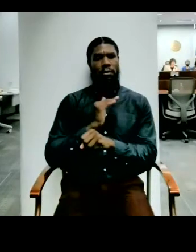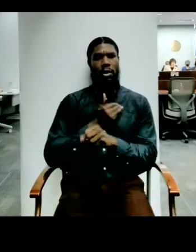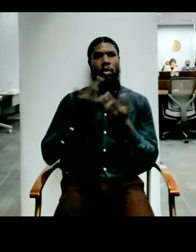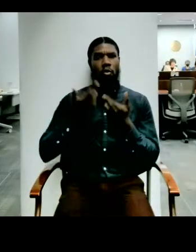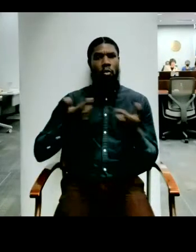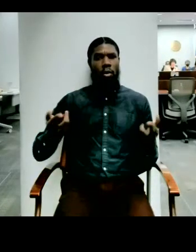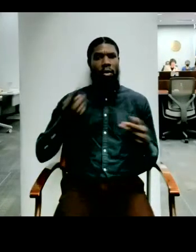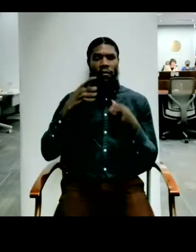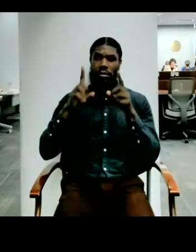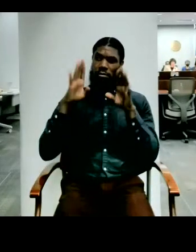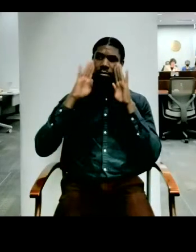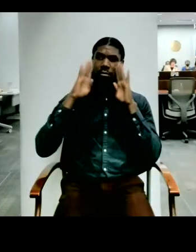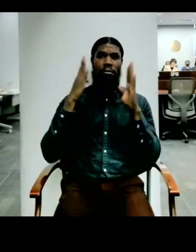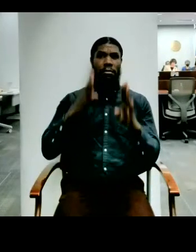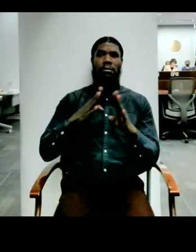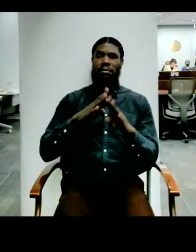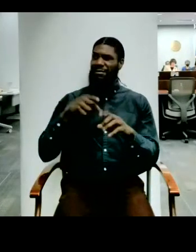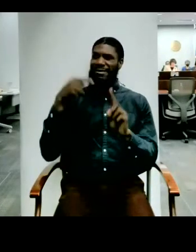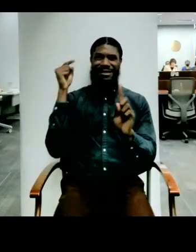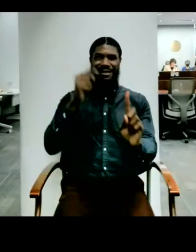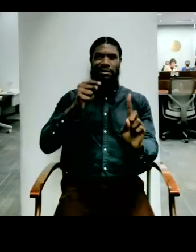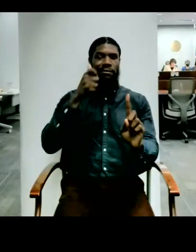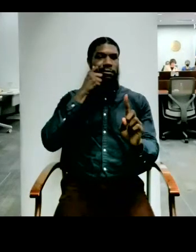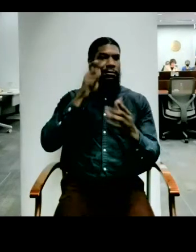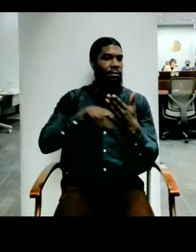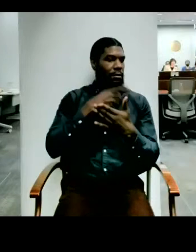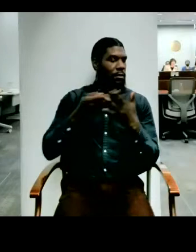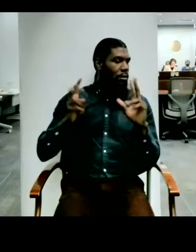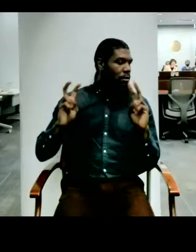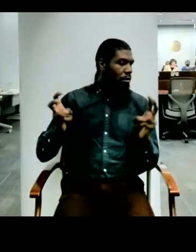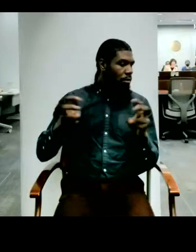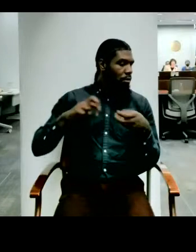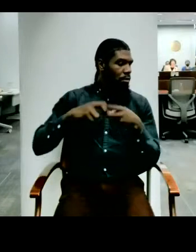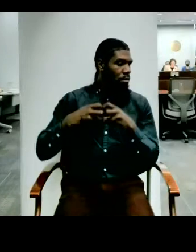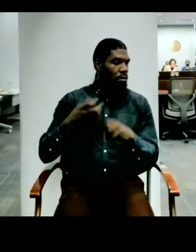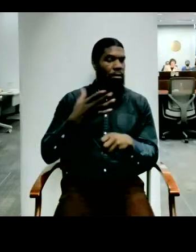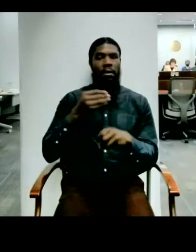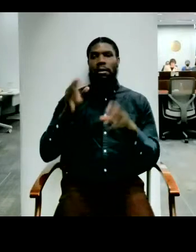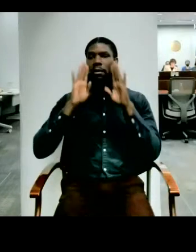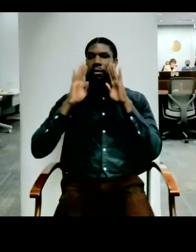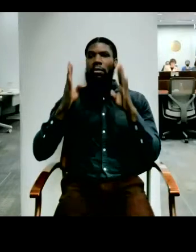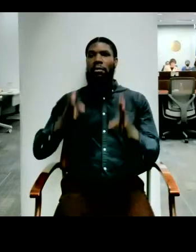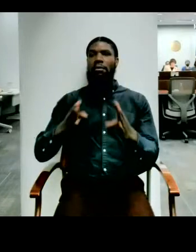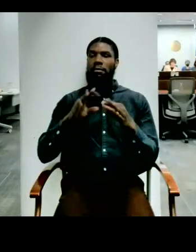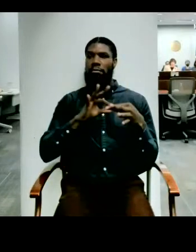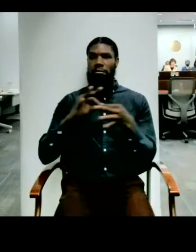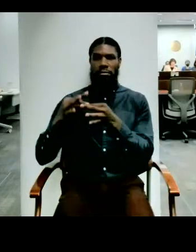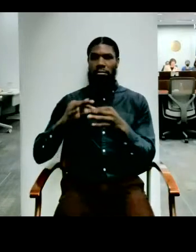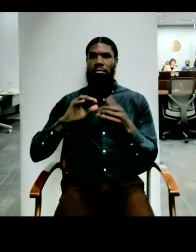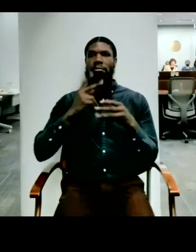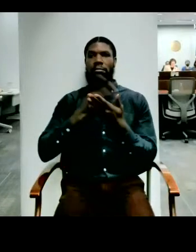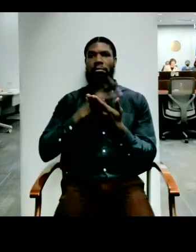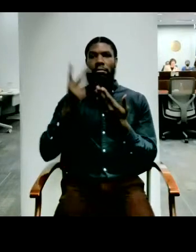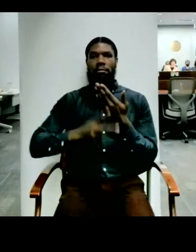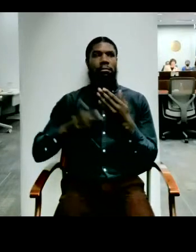specific discrimination issues and to focus and coordinate our programs for long-lasting